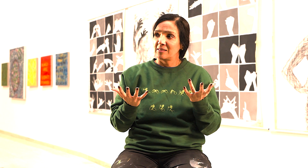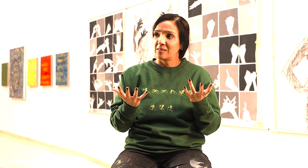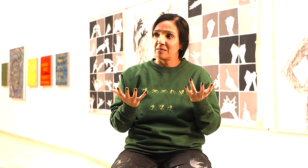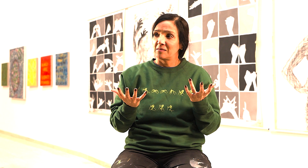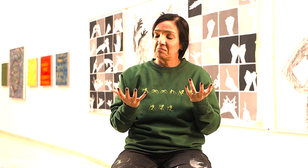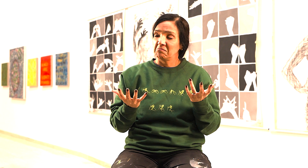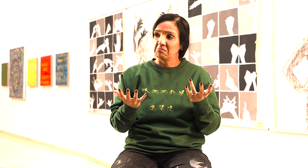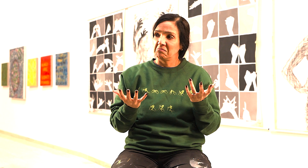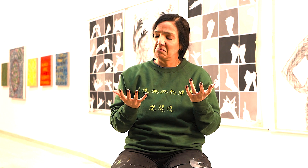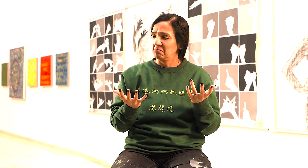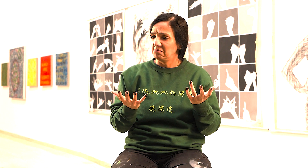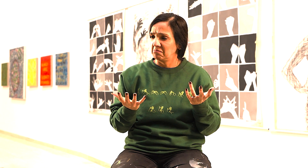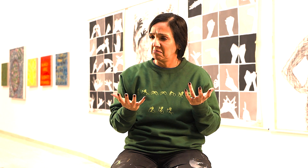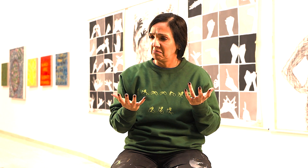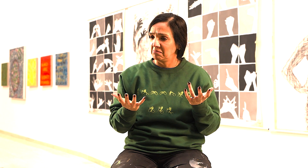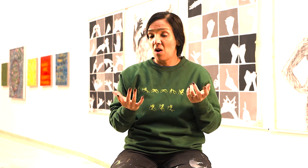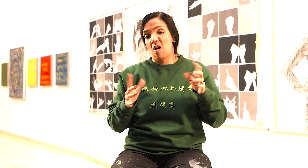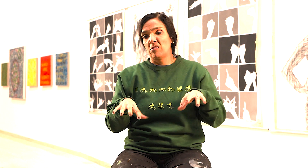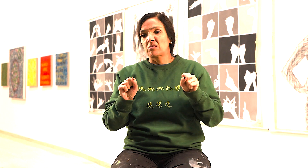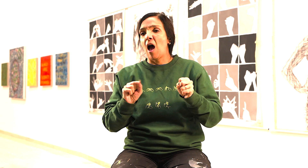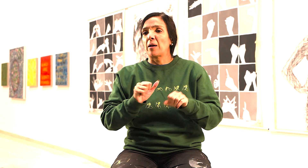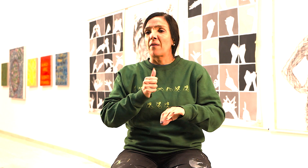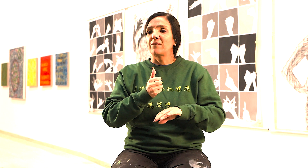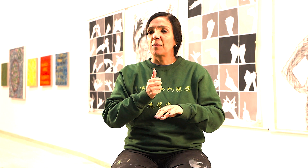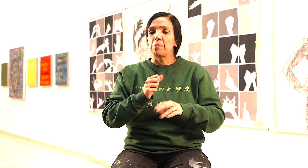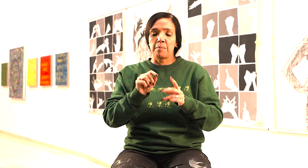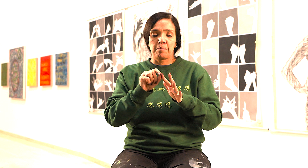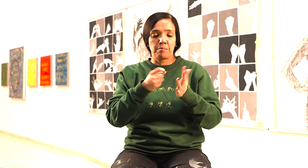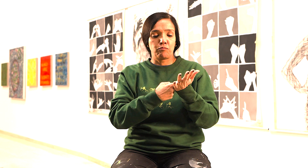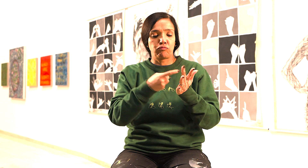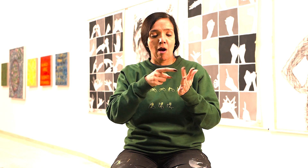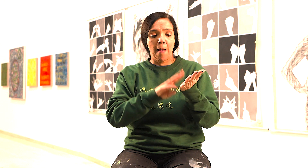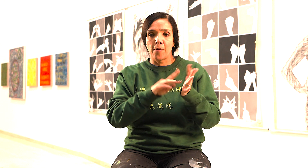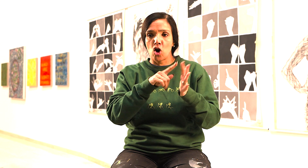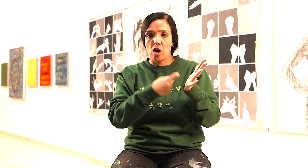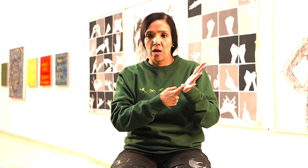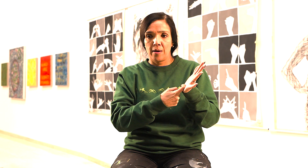and then... I start with a primer.